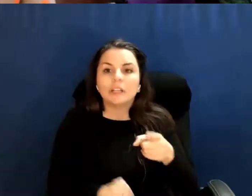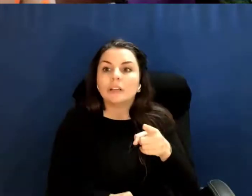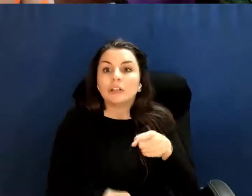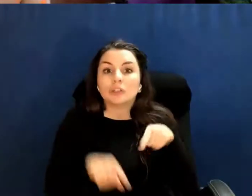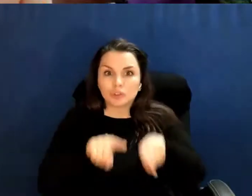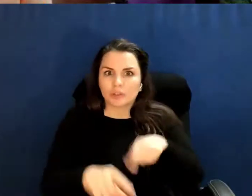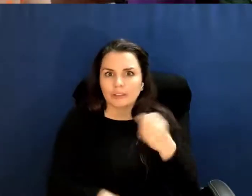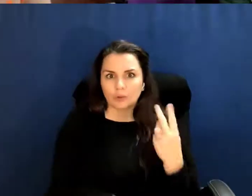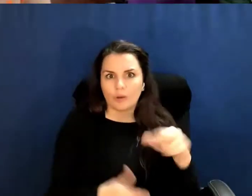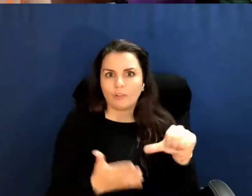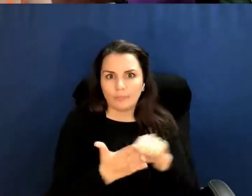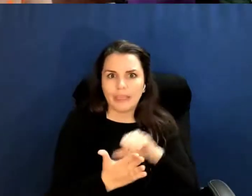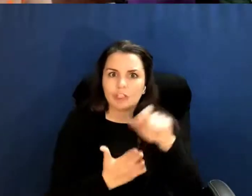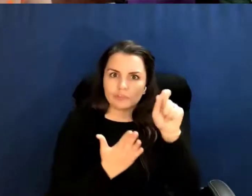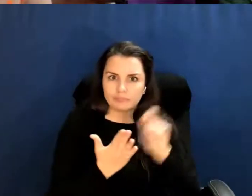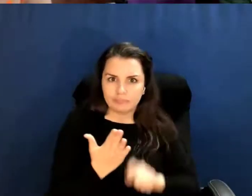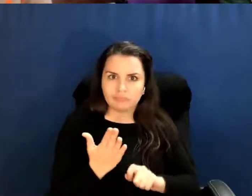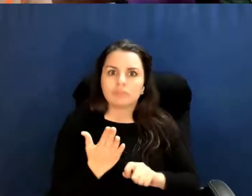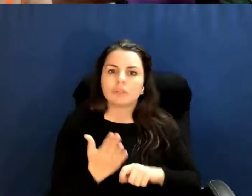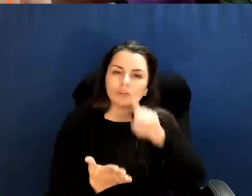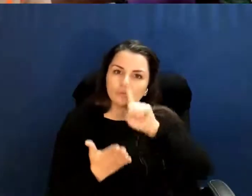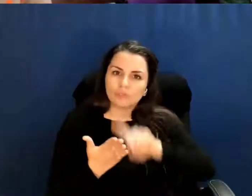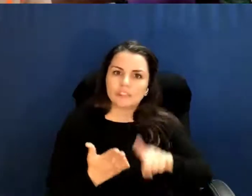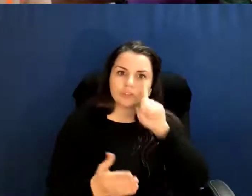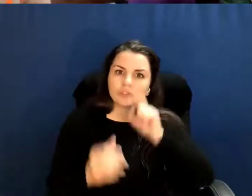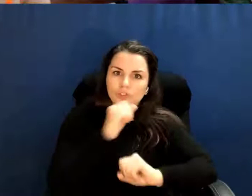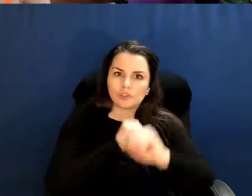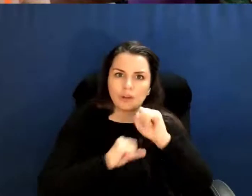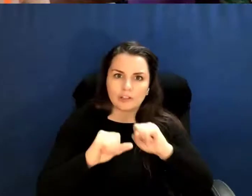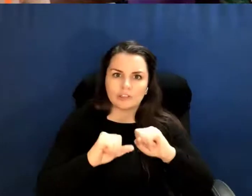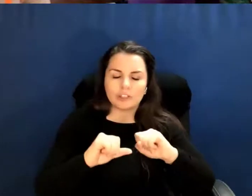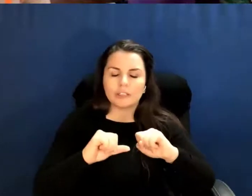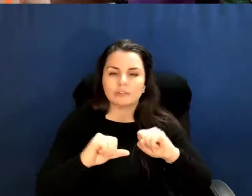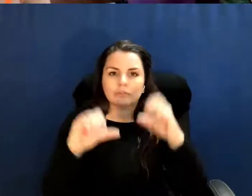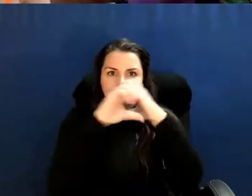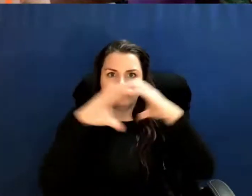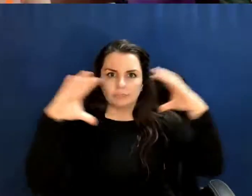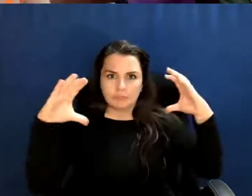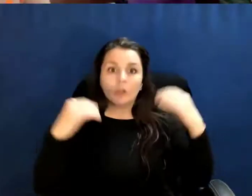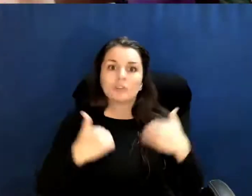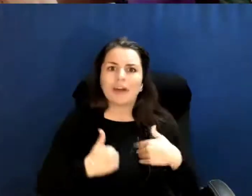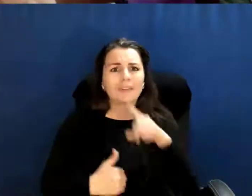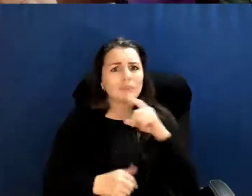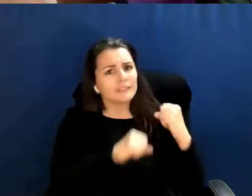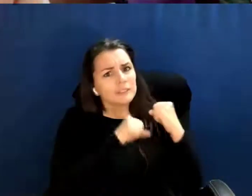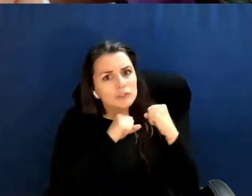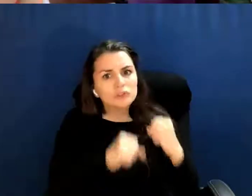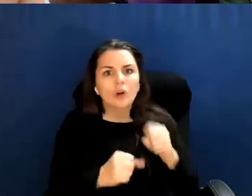So, make sure that you've got a really compelling research question and all of that, that they're going to be excited